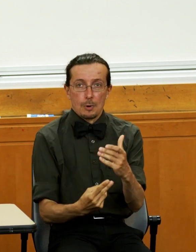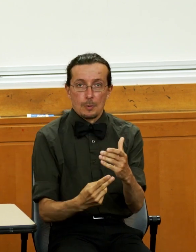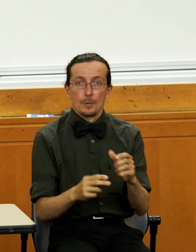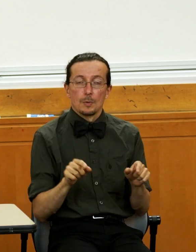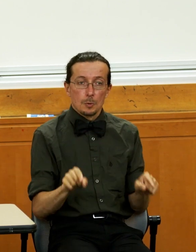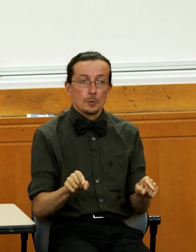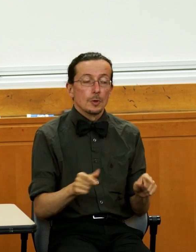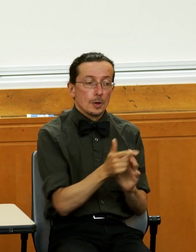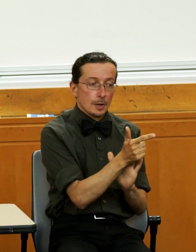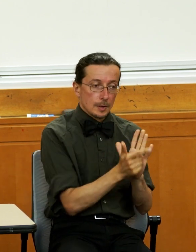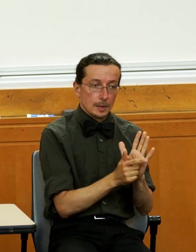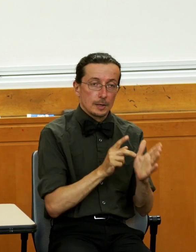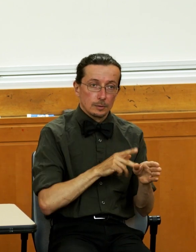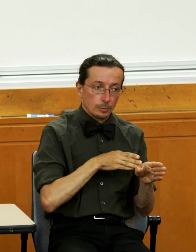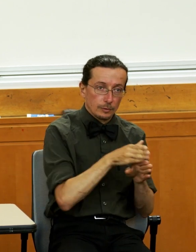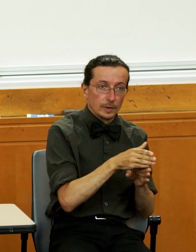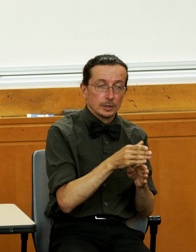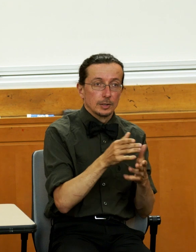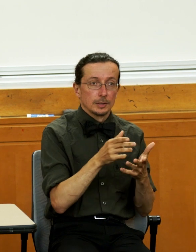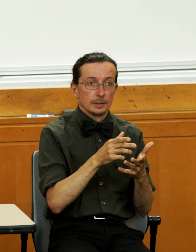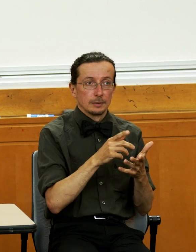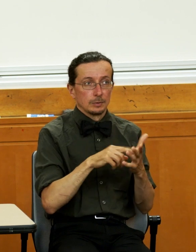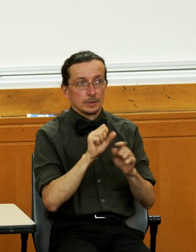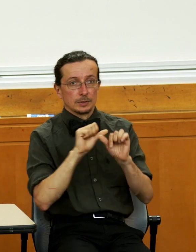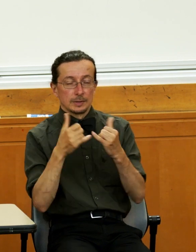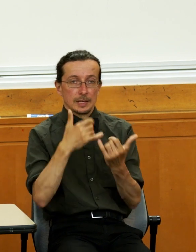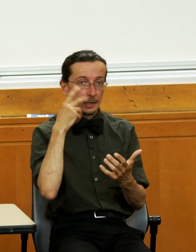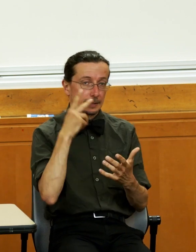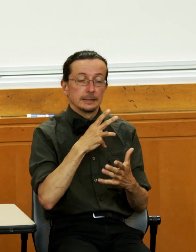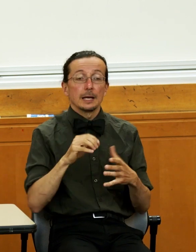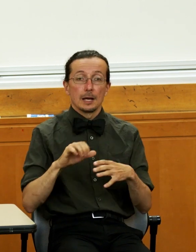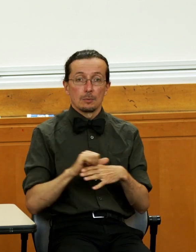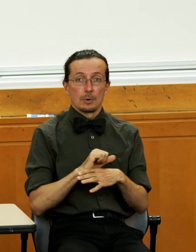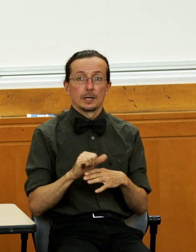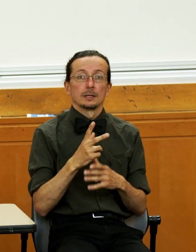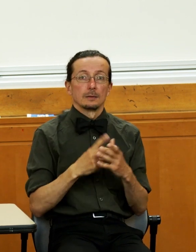legal profession and society sees and practices civil and disability rights work separately.